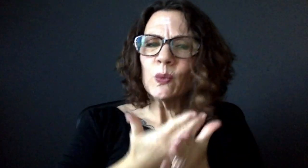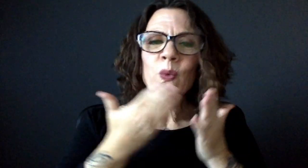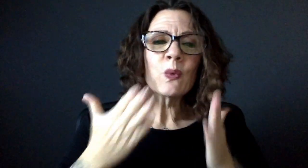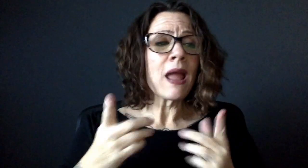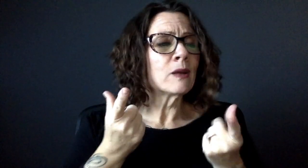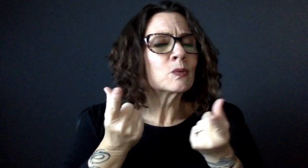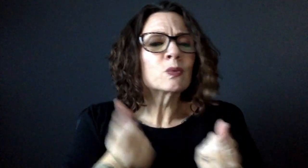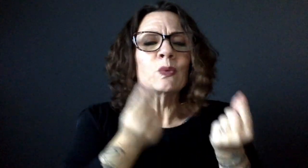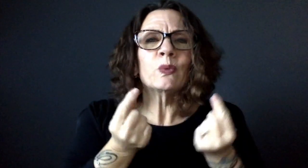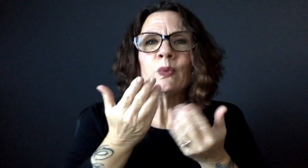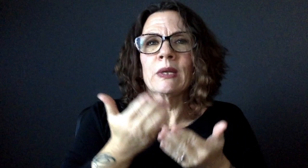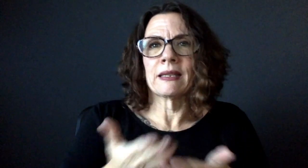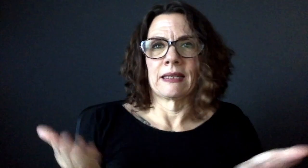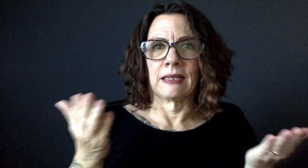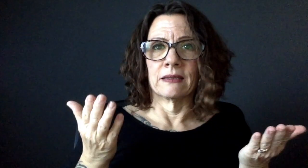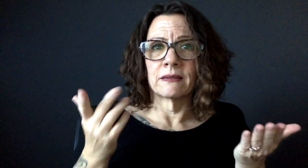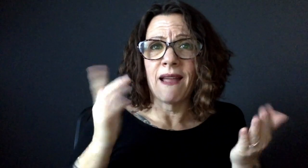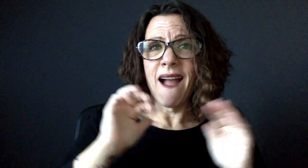creating new ways of doing things